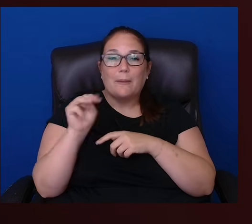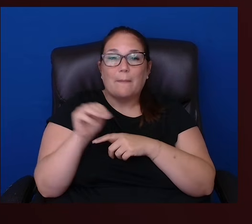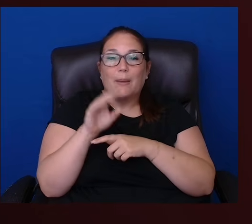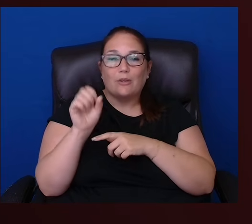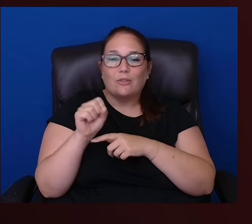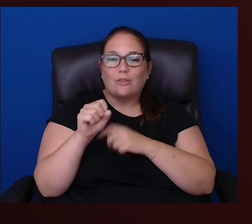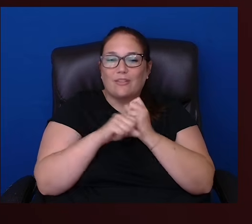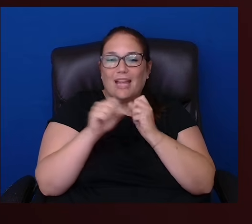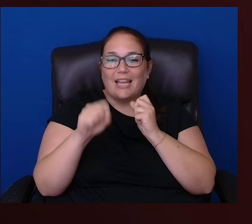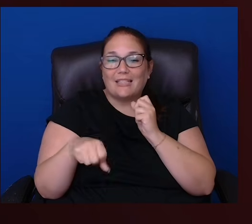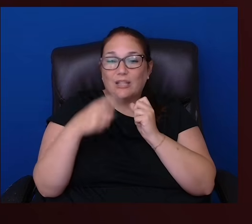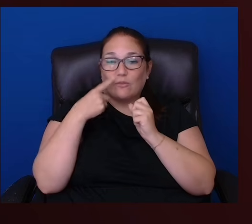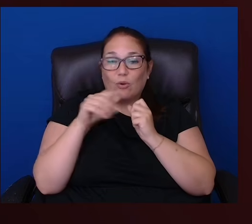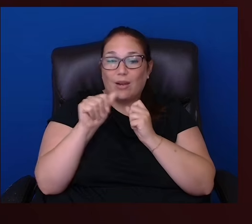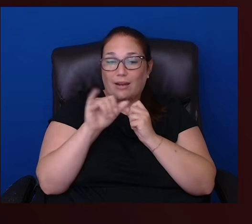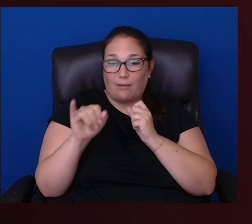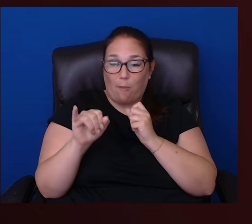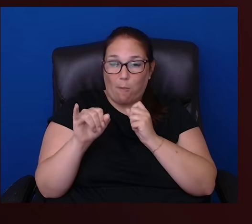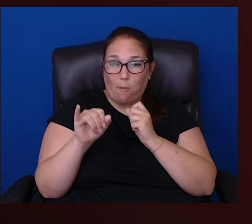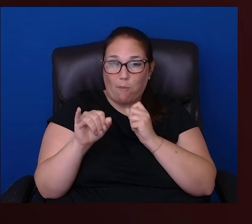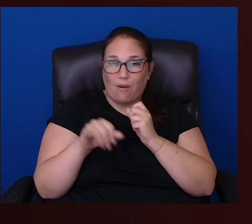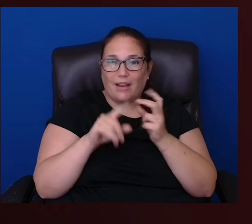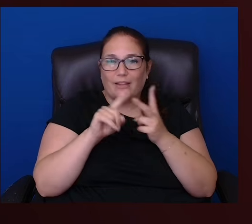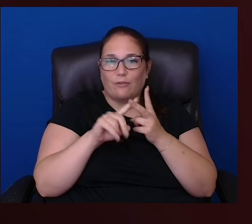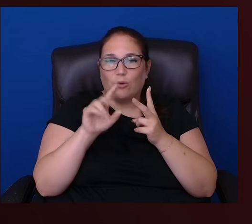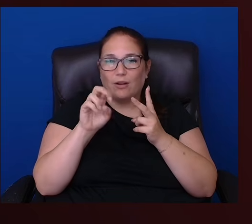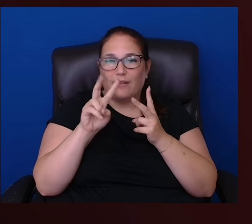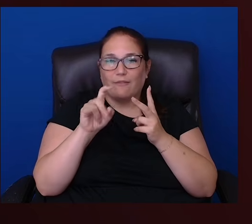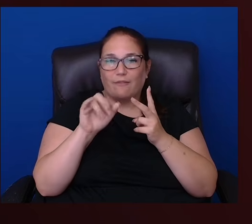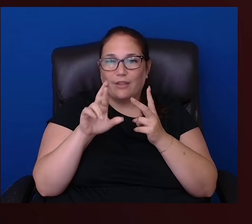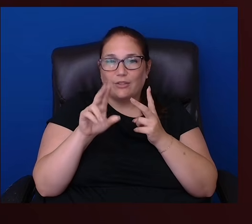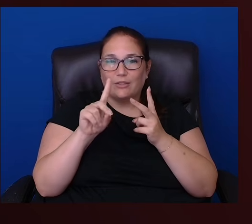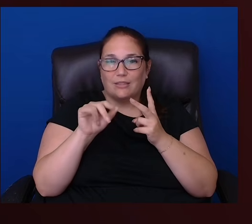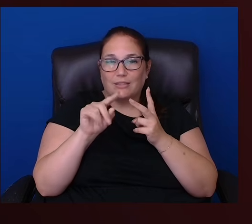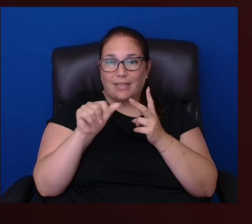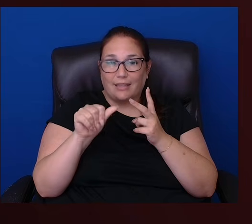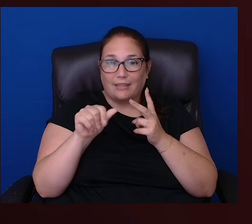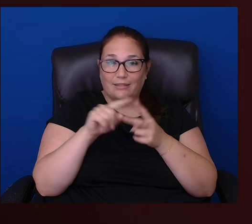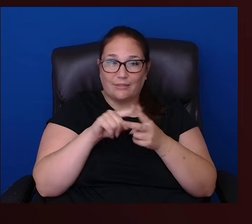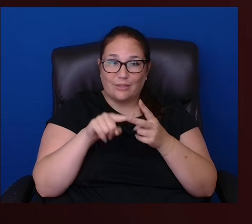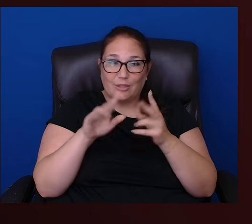for AI and for vector data. And what these provide is a set of building